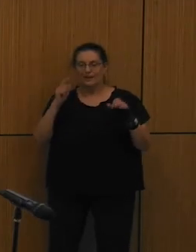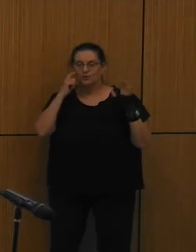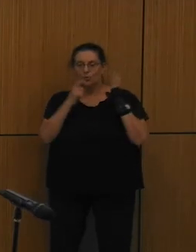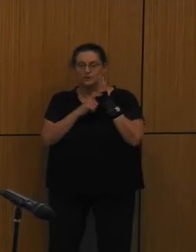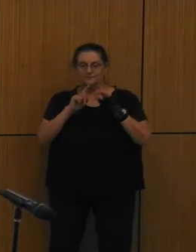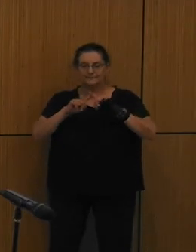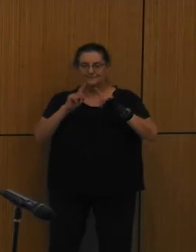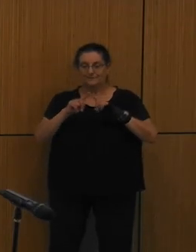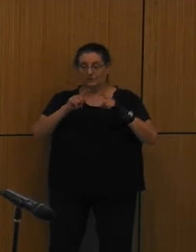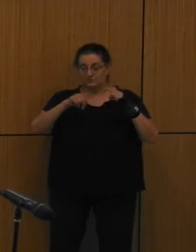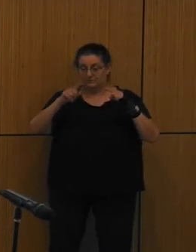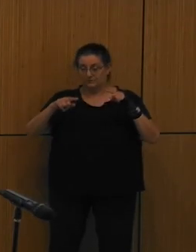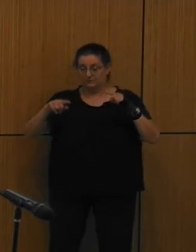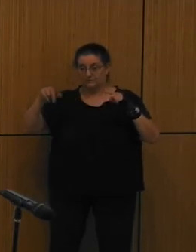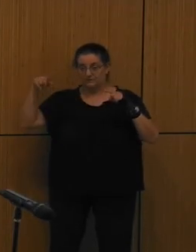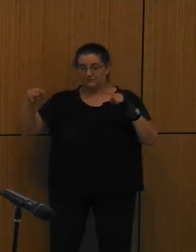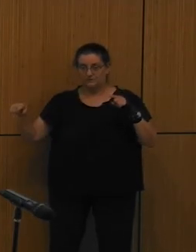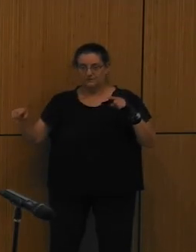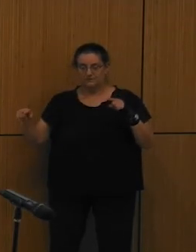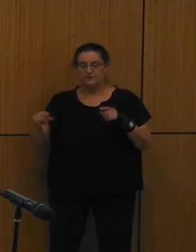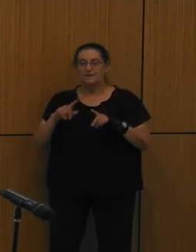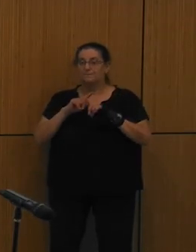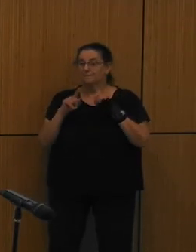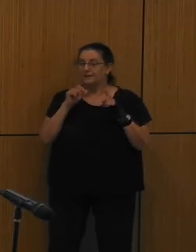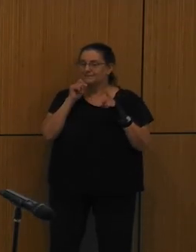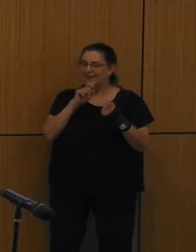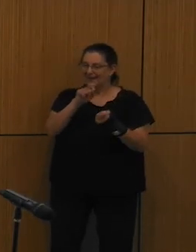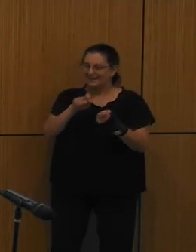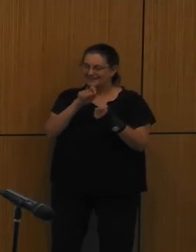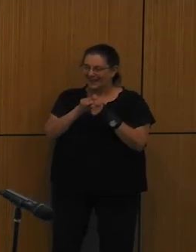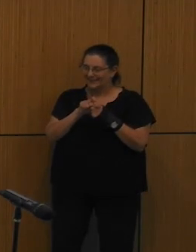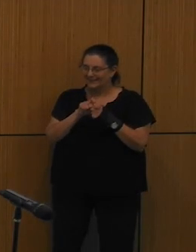But it's not exactly the same thing as looking at your own brain.